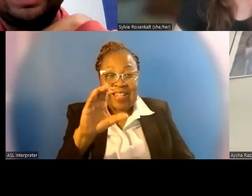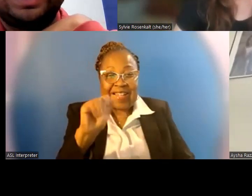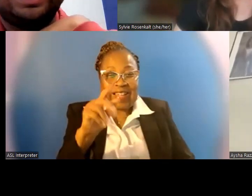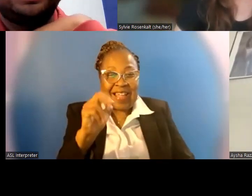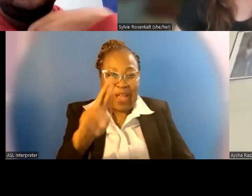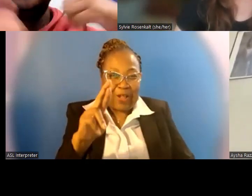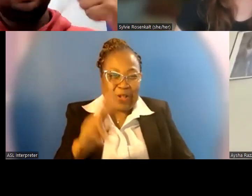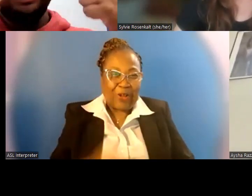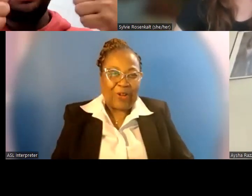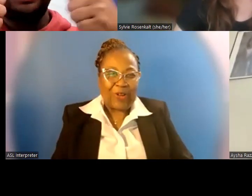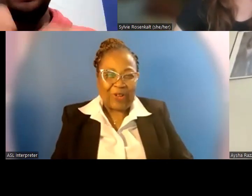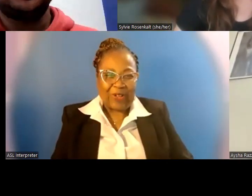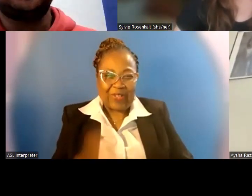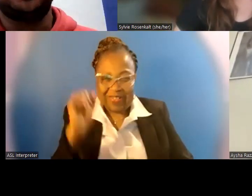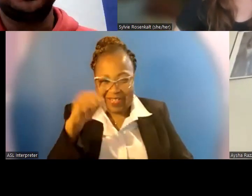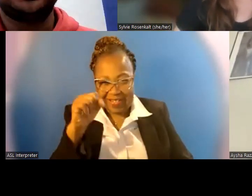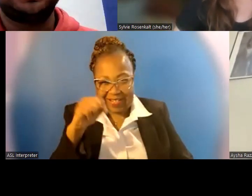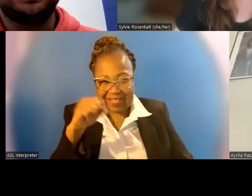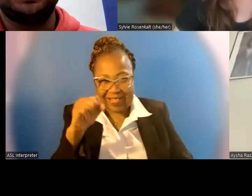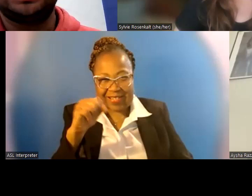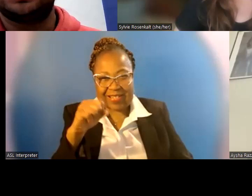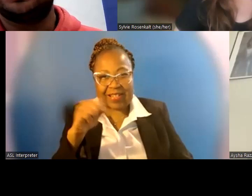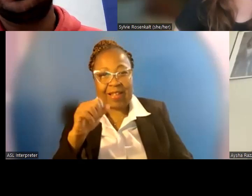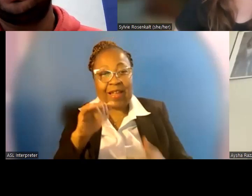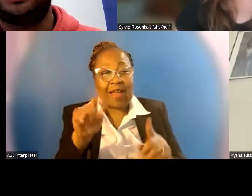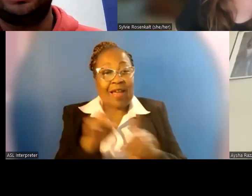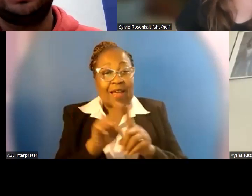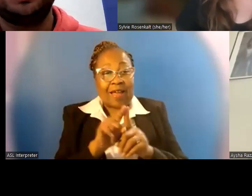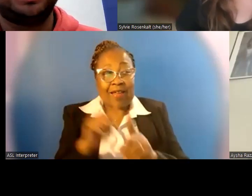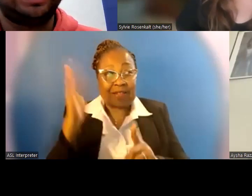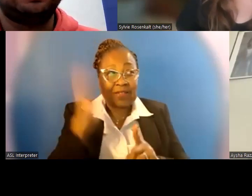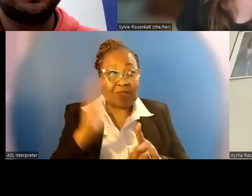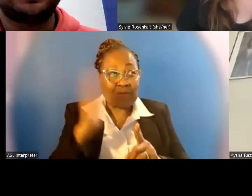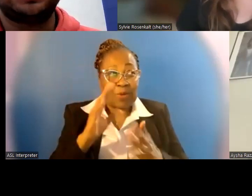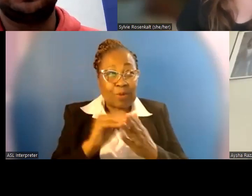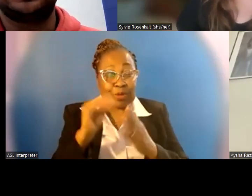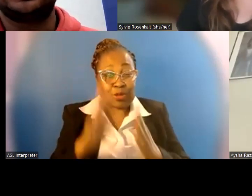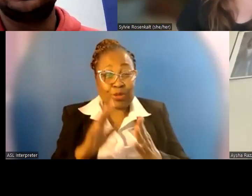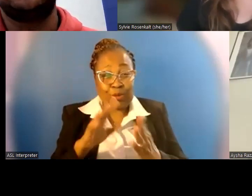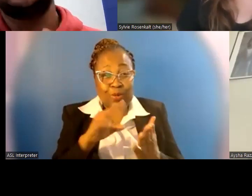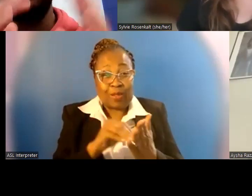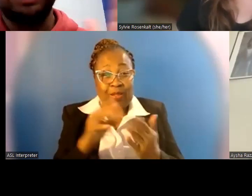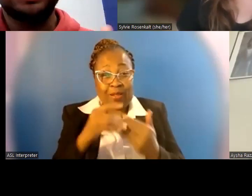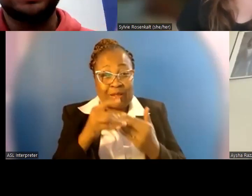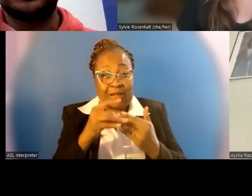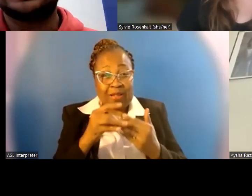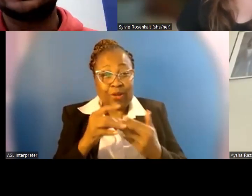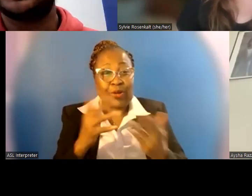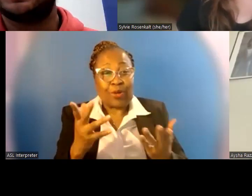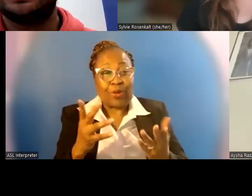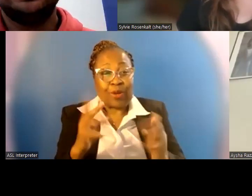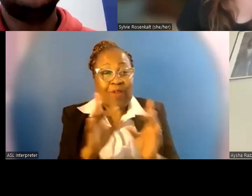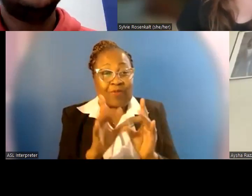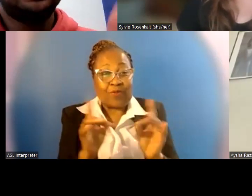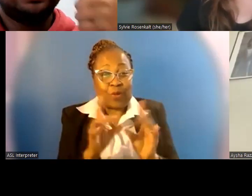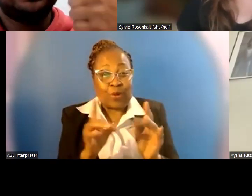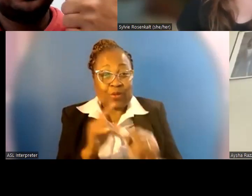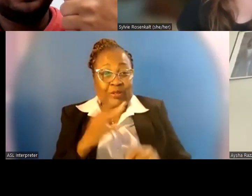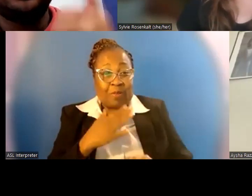Yes, I was a former student leader when I had my own student, version of my own student organization.